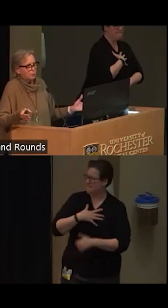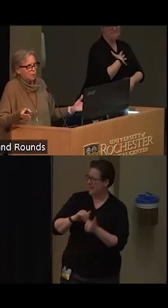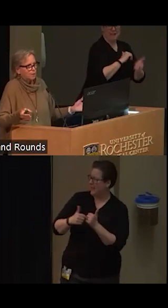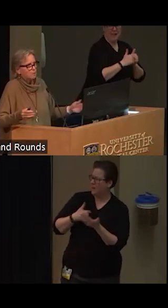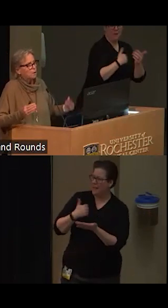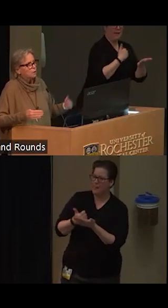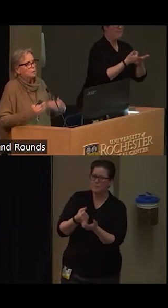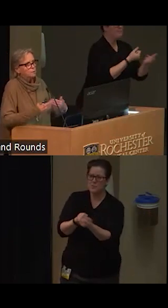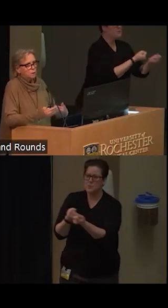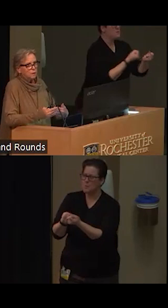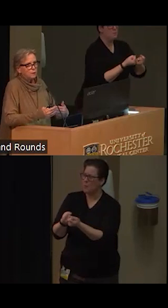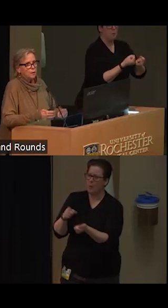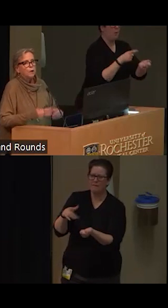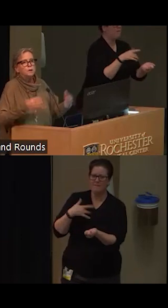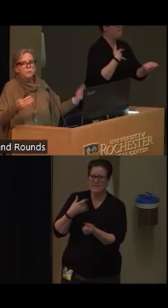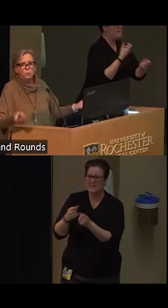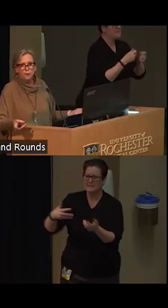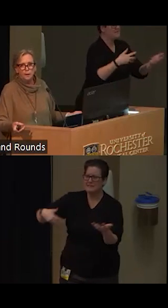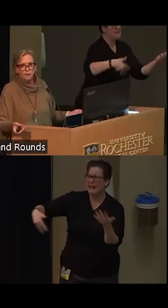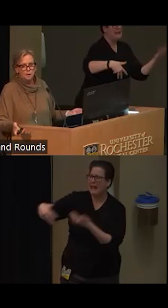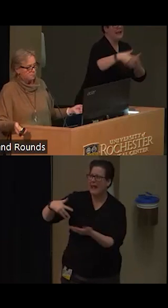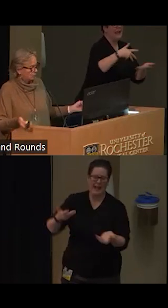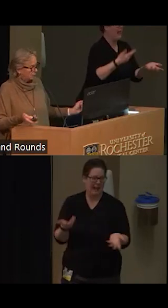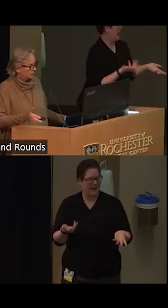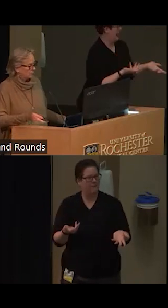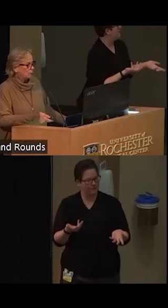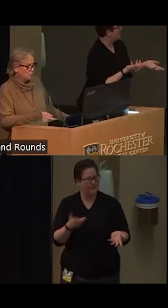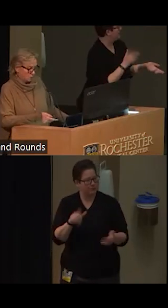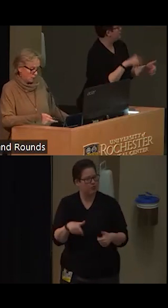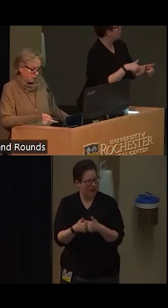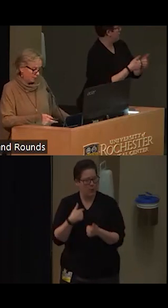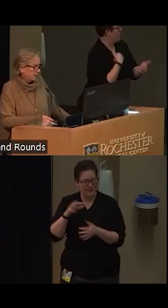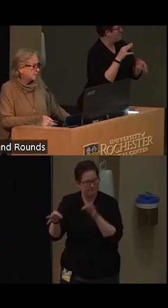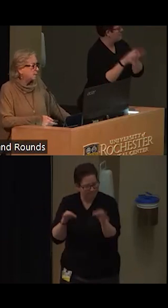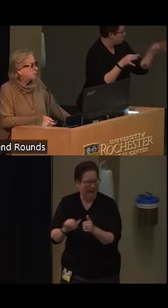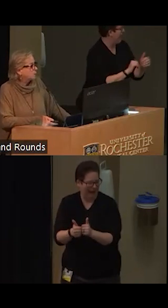support them so they feel safer to be more engaged in the milieu so those are a couple of examples